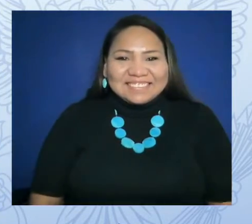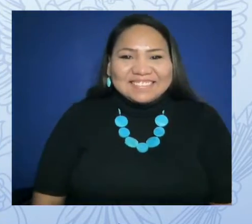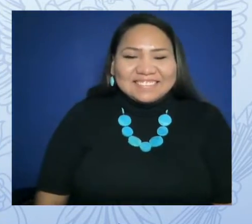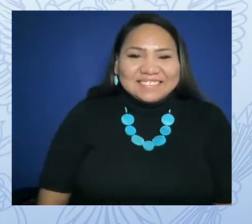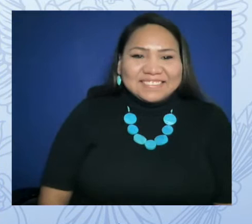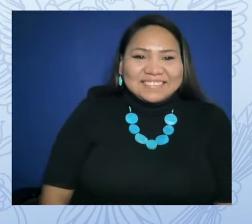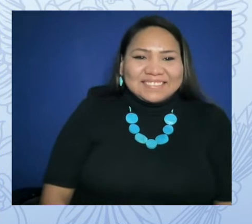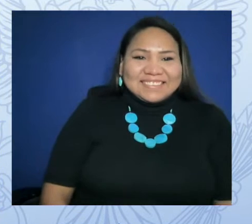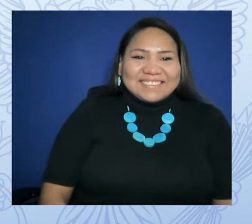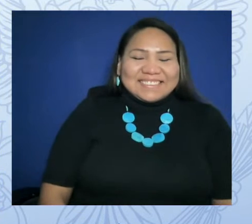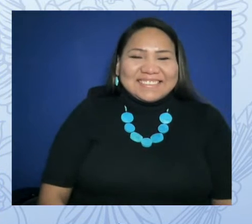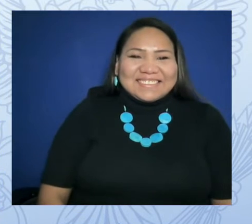Wow. Well,